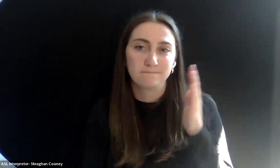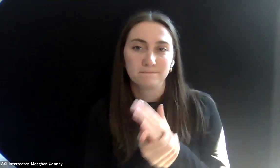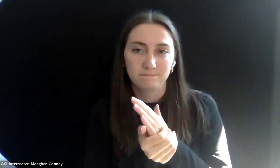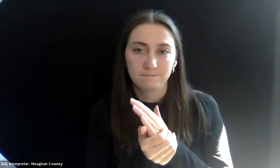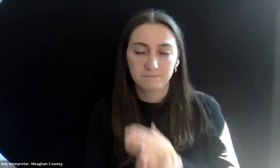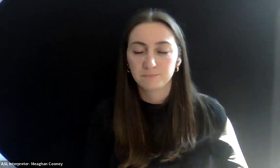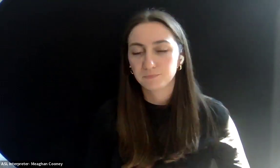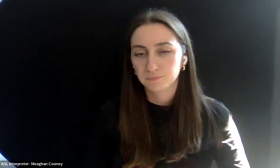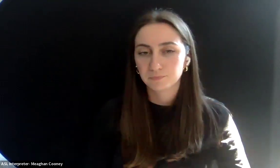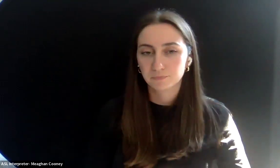Next slide.